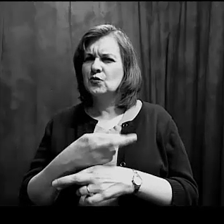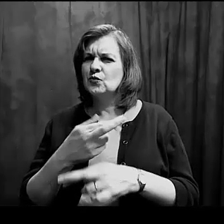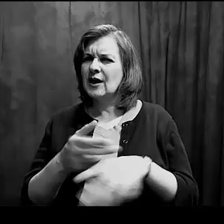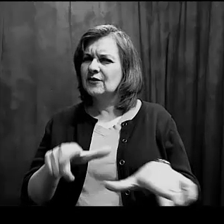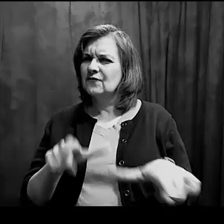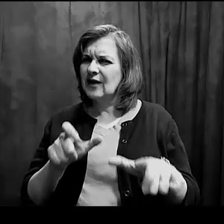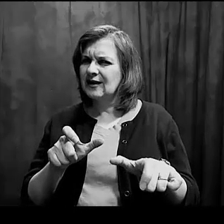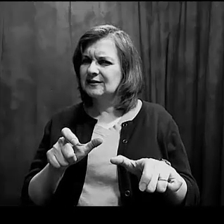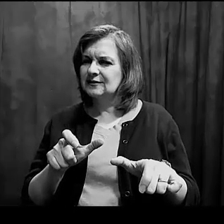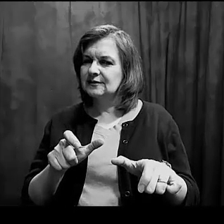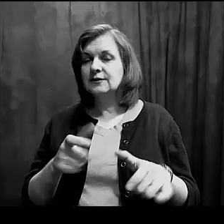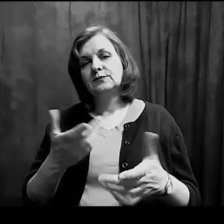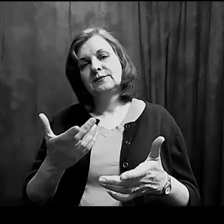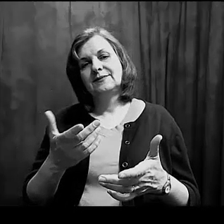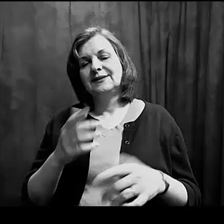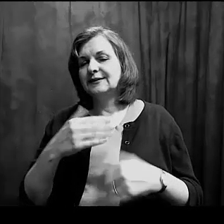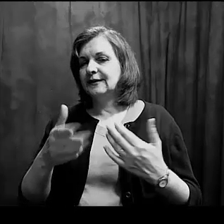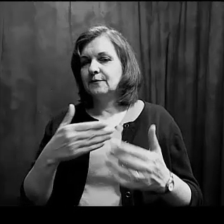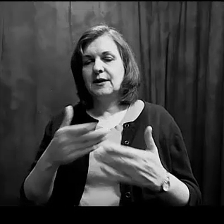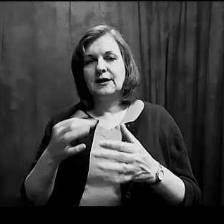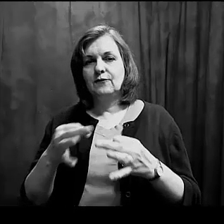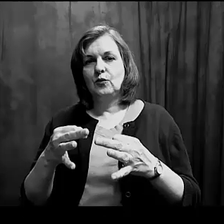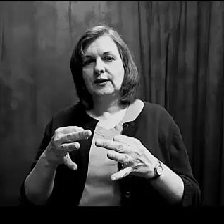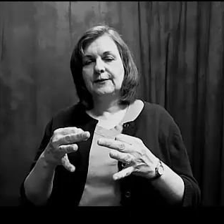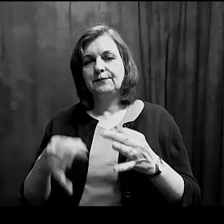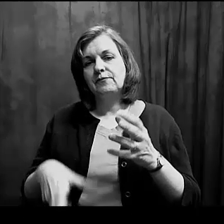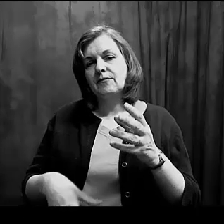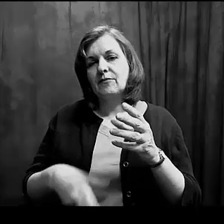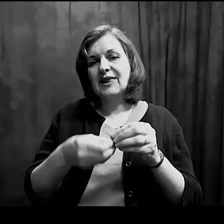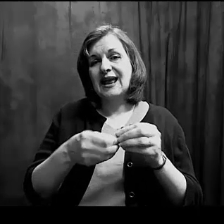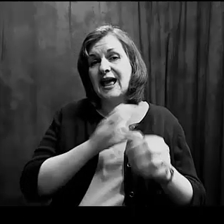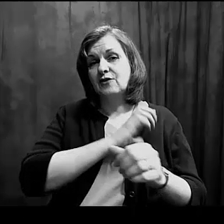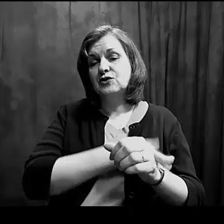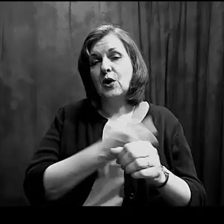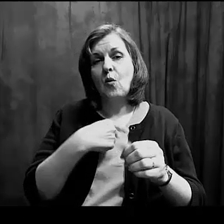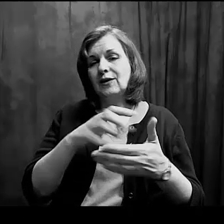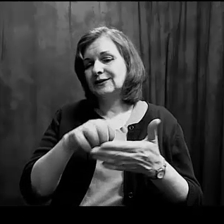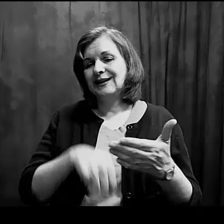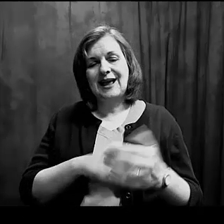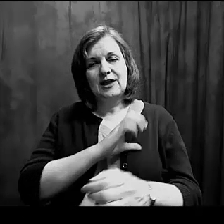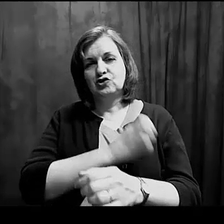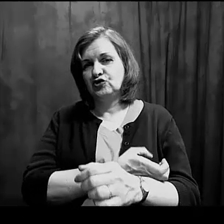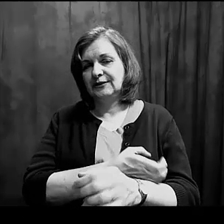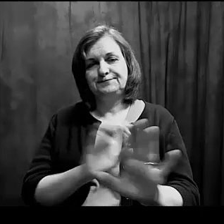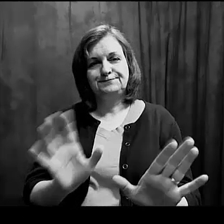doesn't have anything to do with whetheror not we are putting in or are taking out energy and it has everything to do with